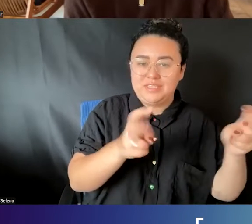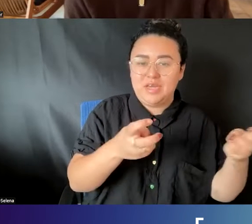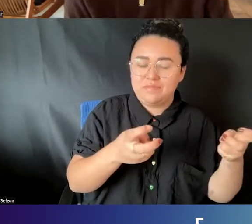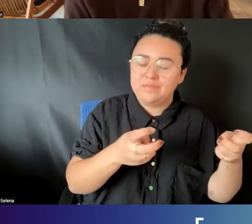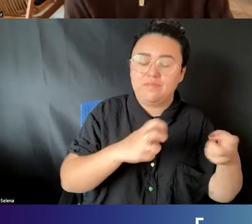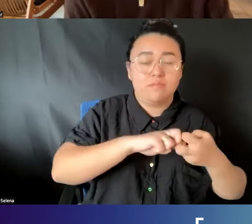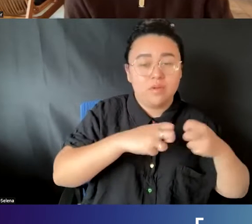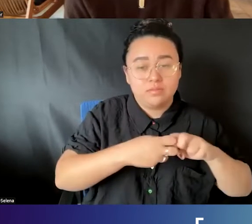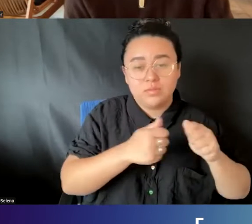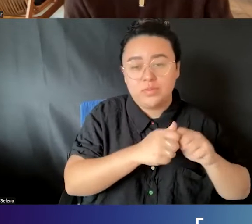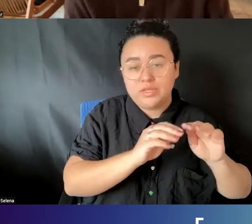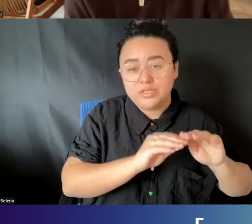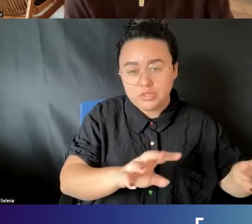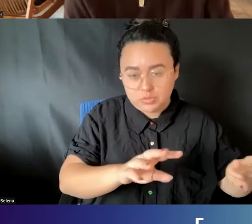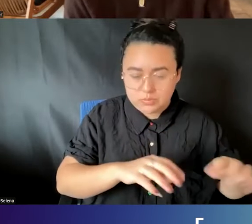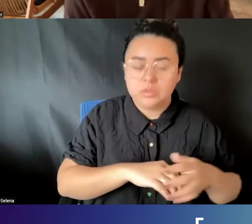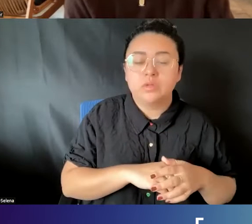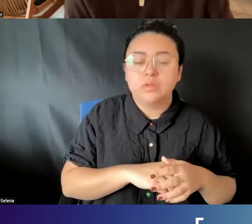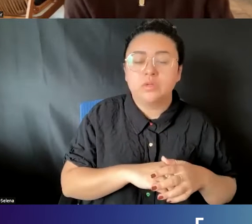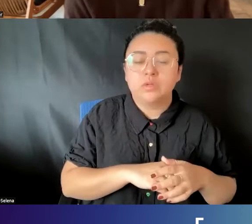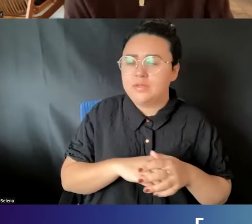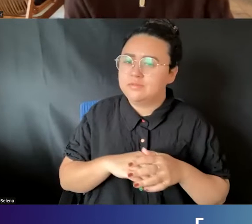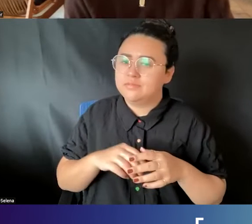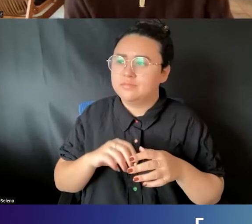but also the inherent challenges of each film.